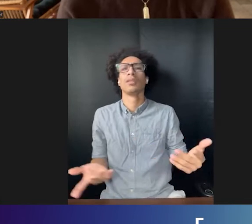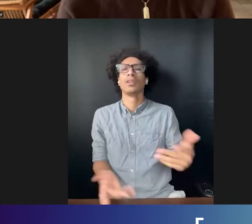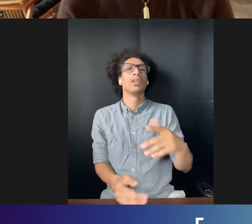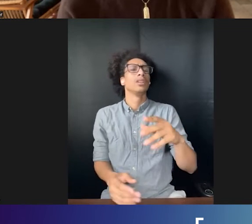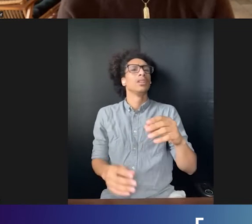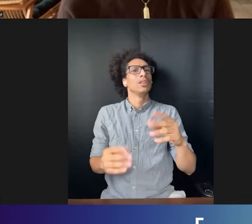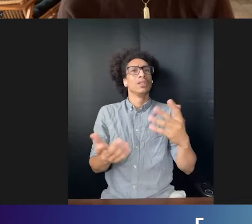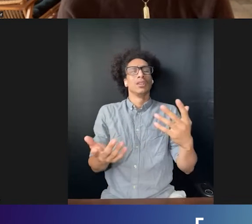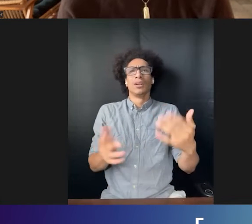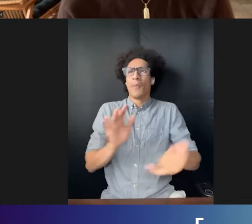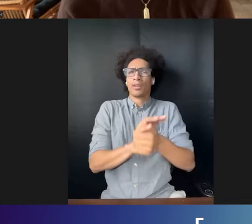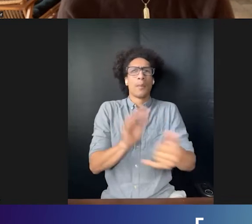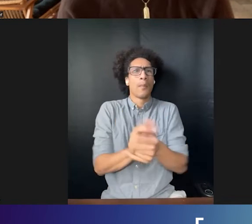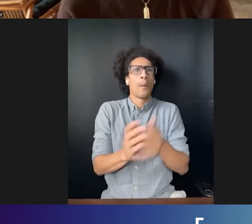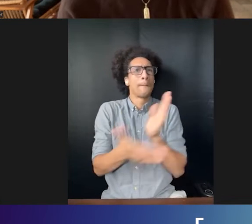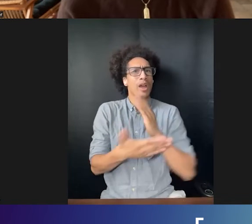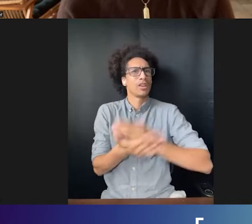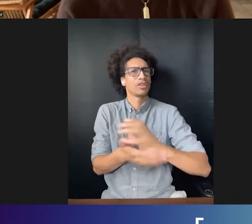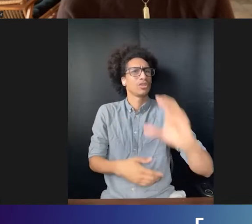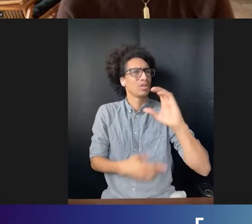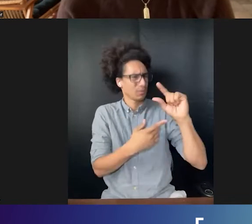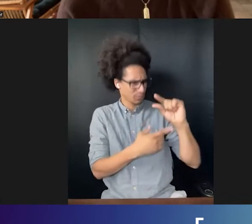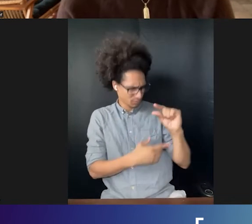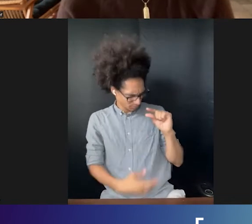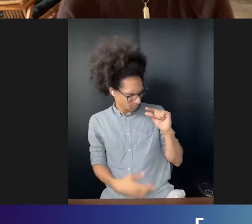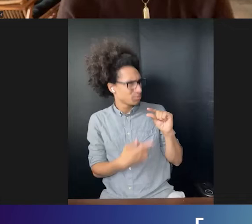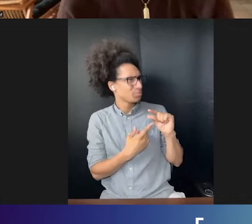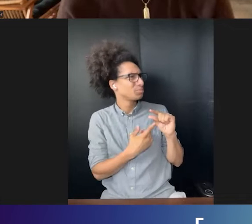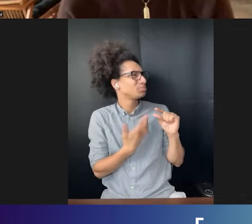And there were so many offers that actually